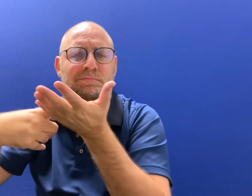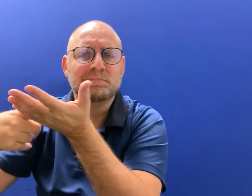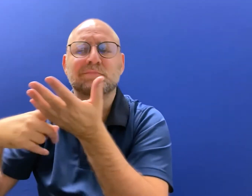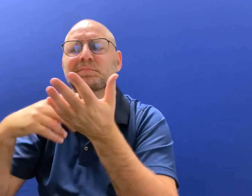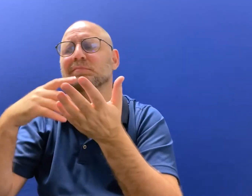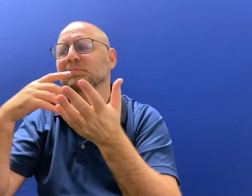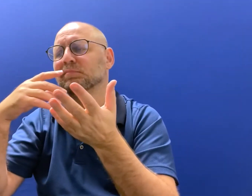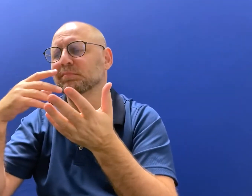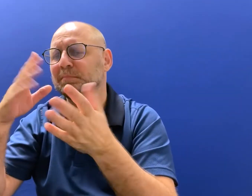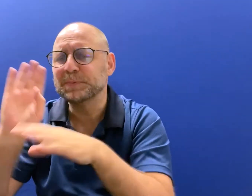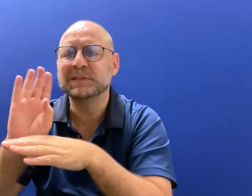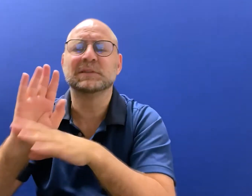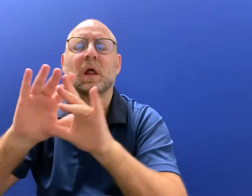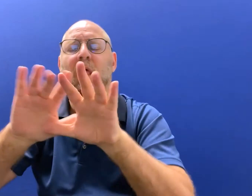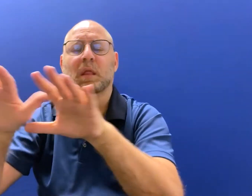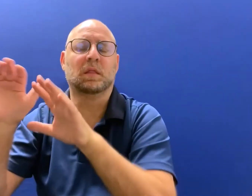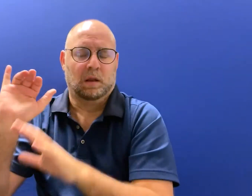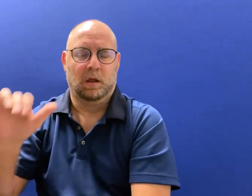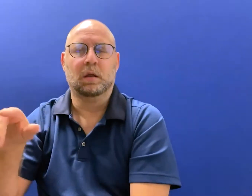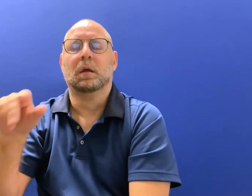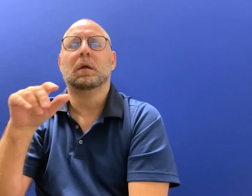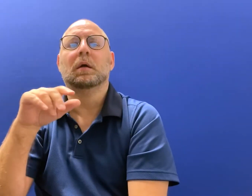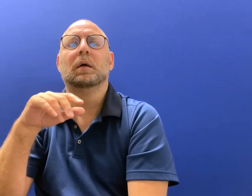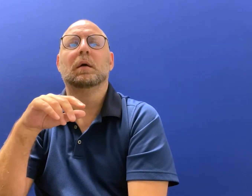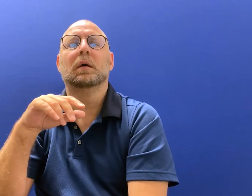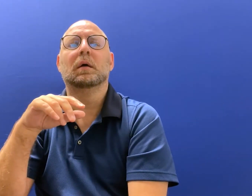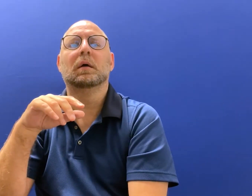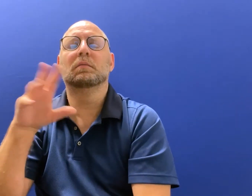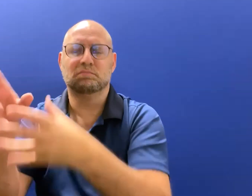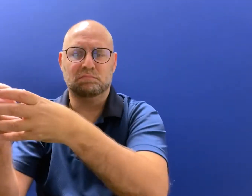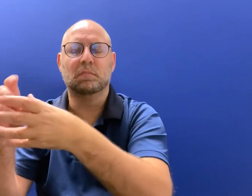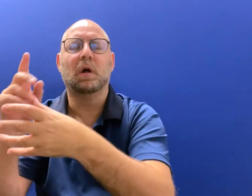and businesses.